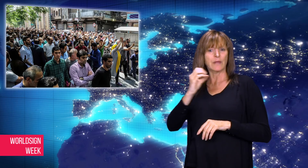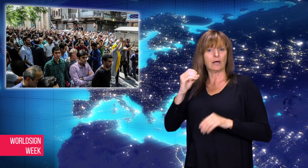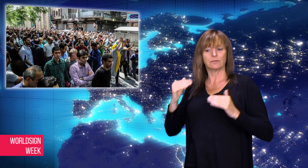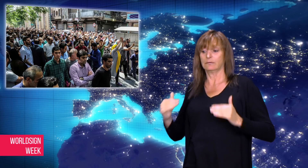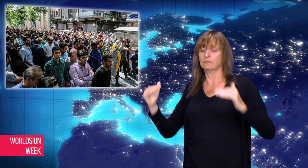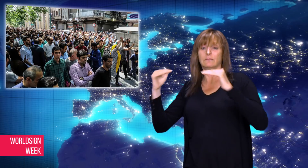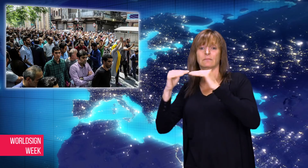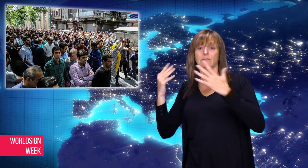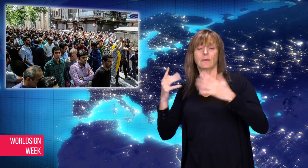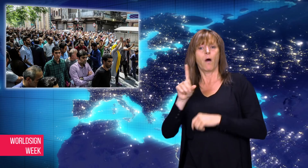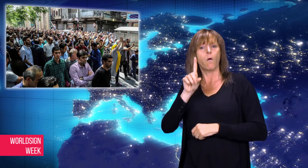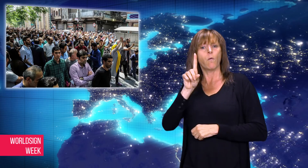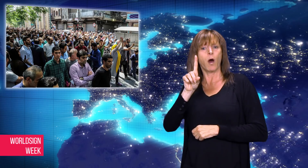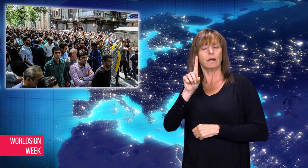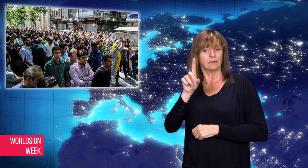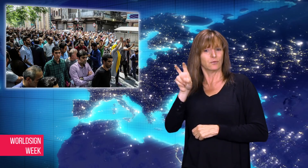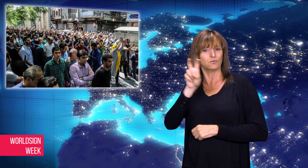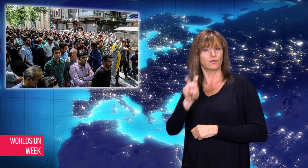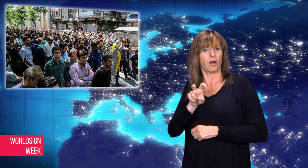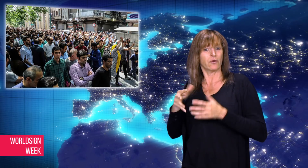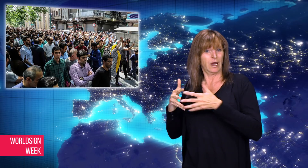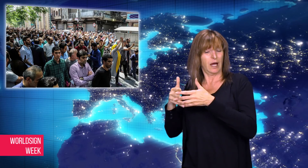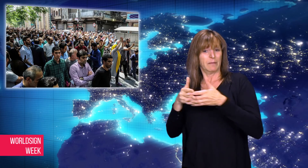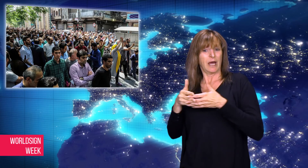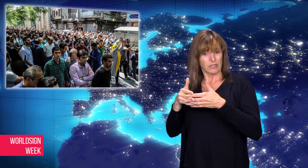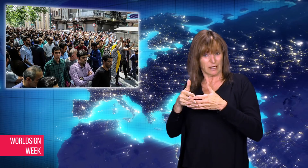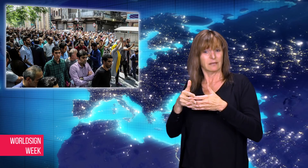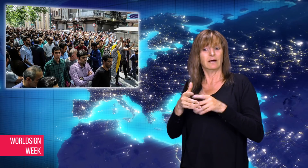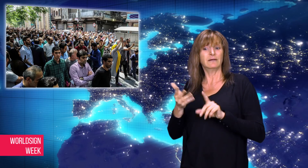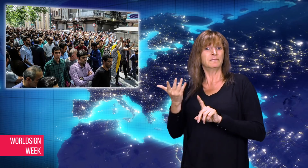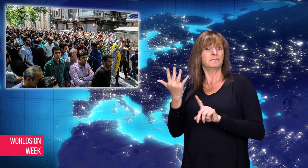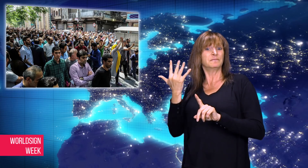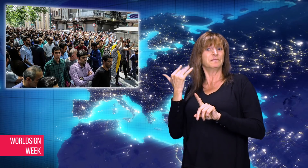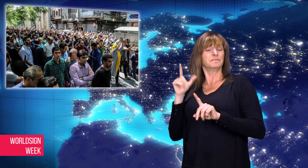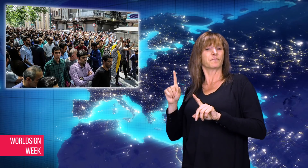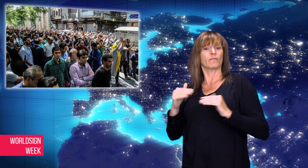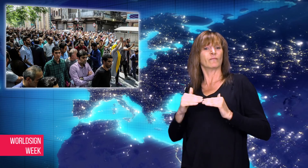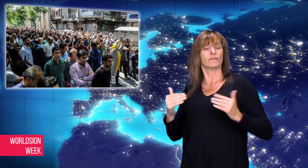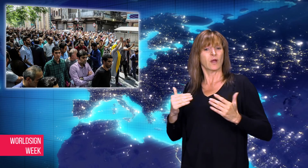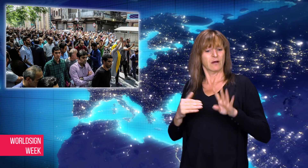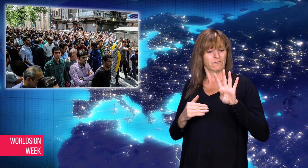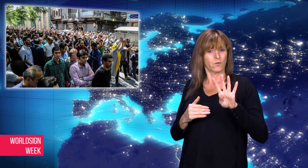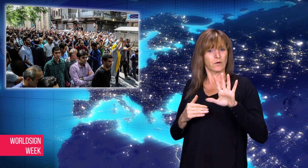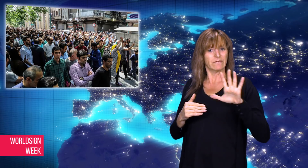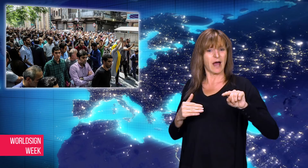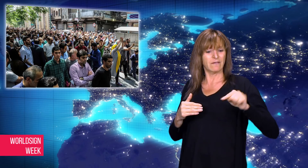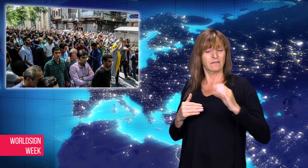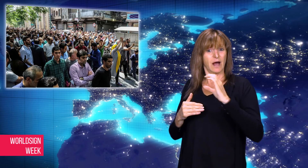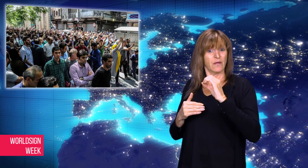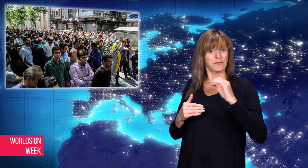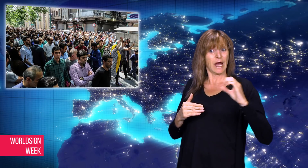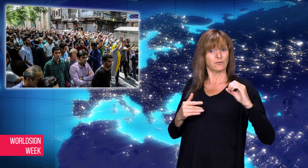which is a 50% drop. After the United States pulled out of the